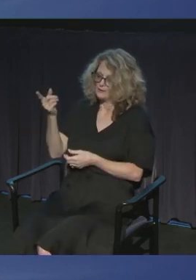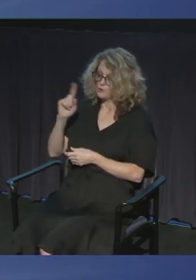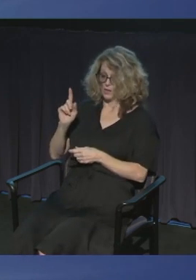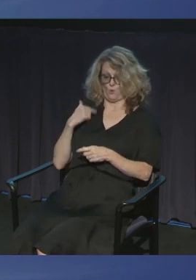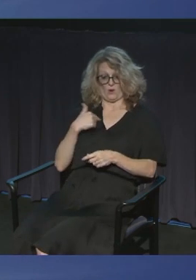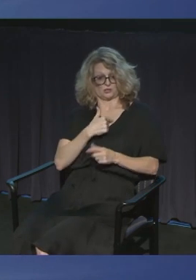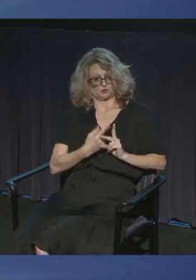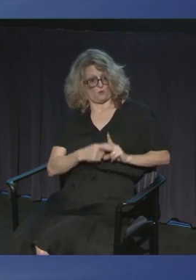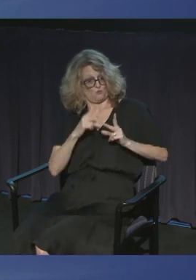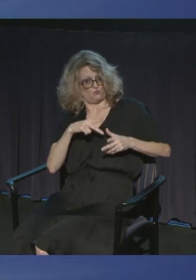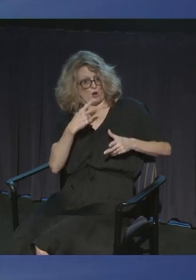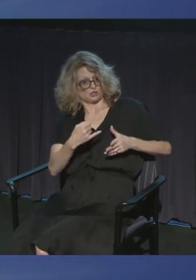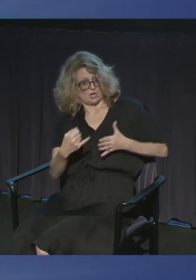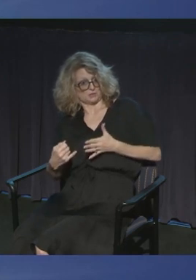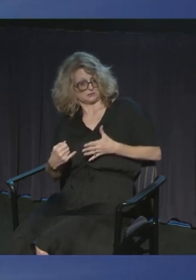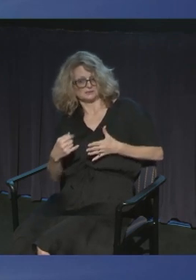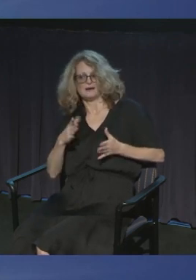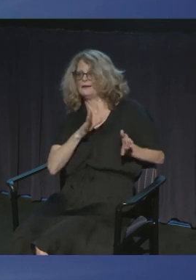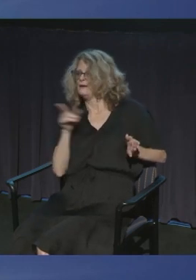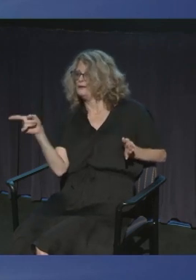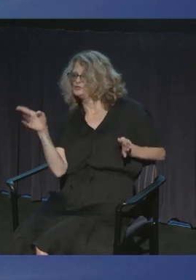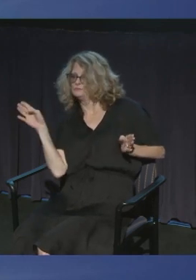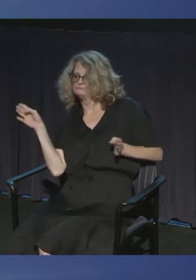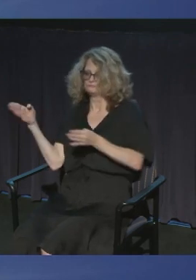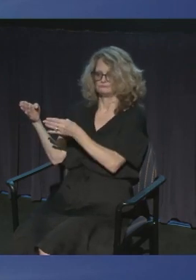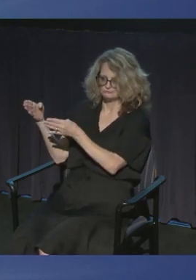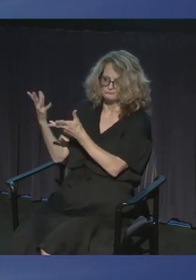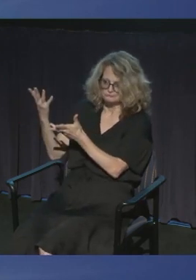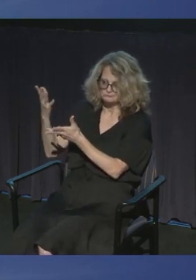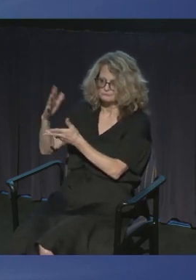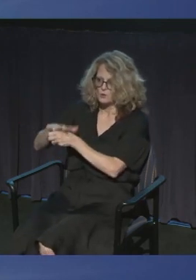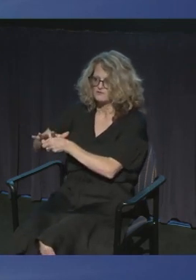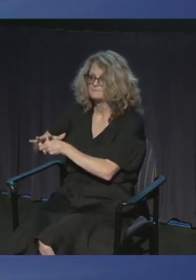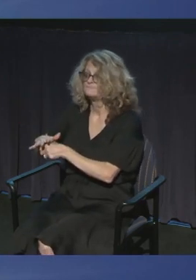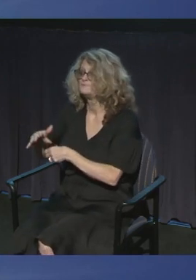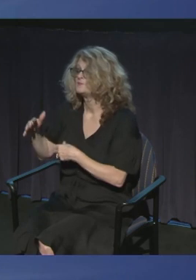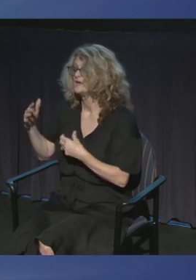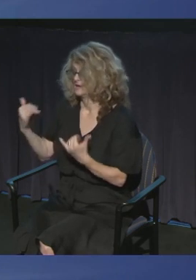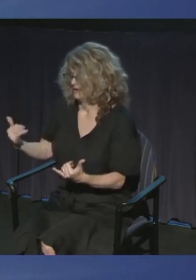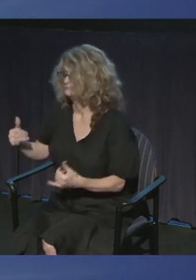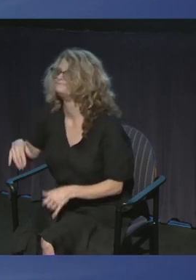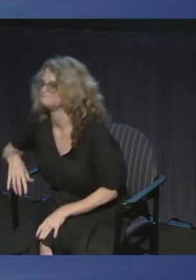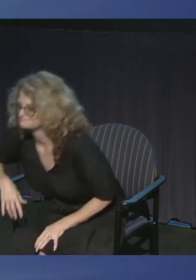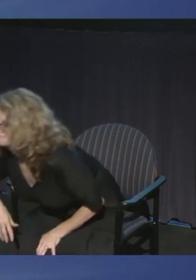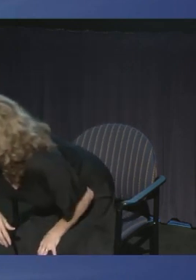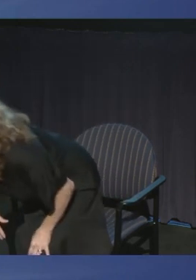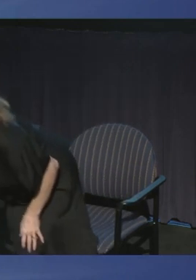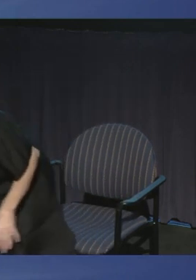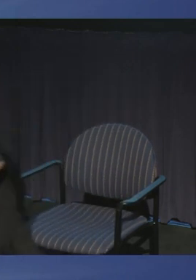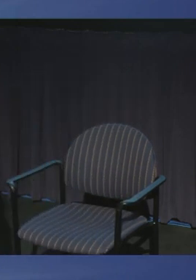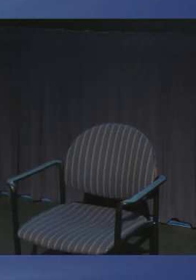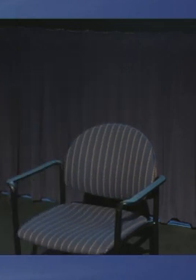THE STUDIES WERE DONE AFTER WE STARTED OUR PROJECTS. WHAT CAT WAS LOOKING AT WAS THE